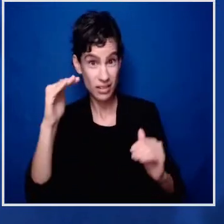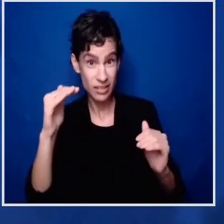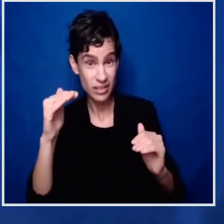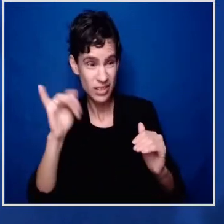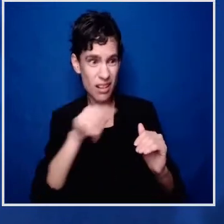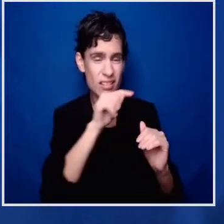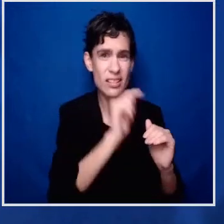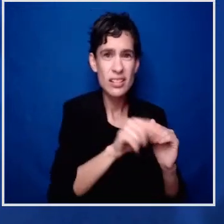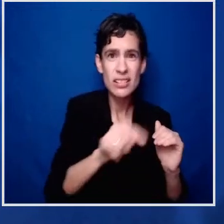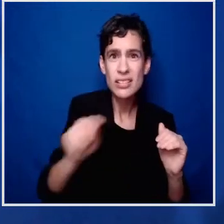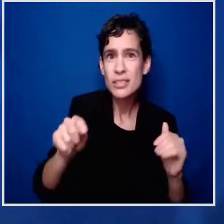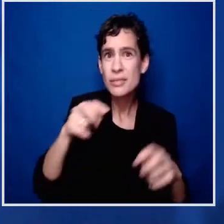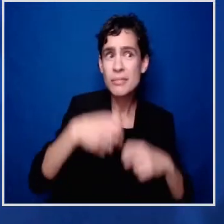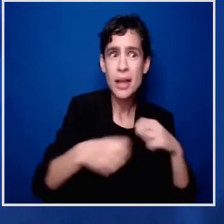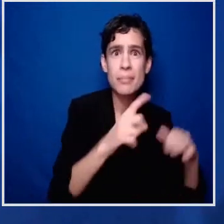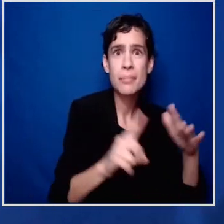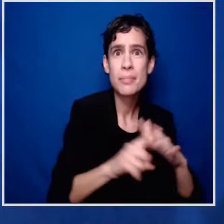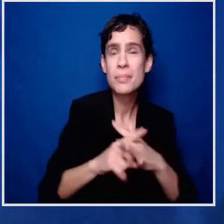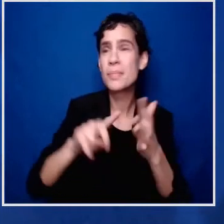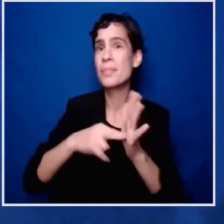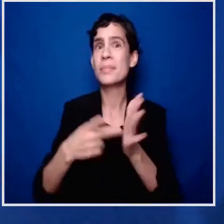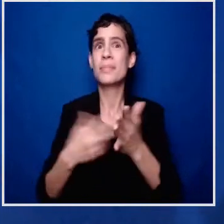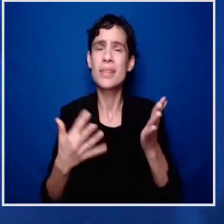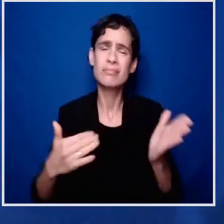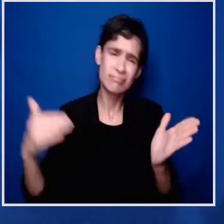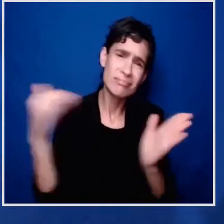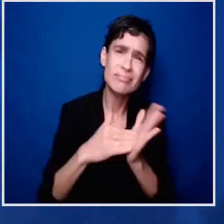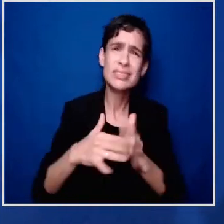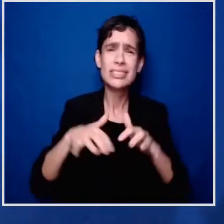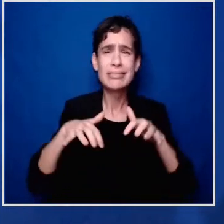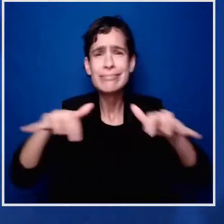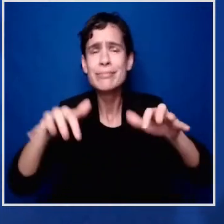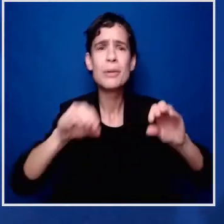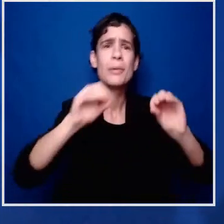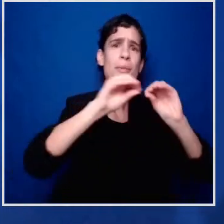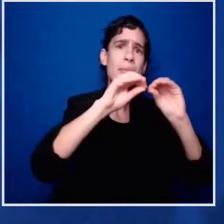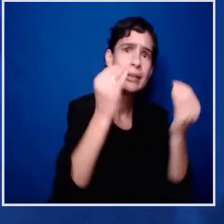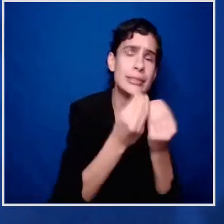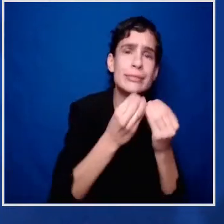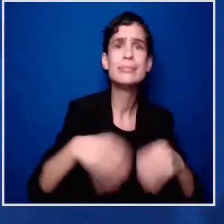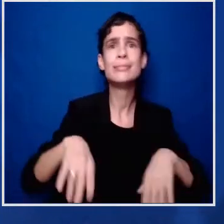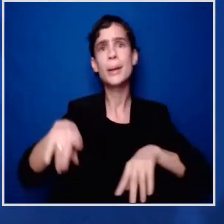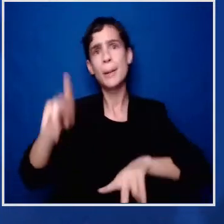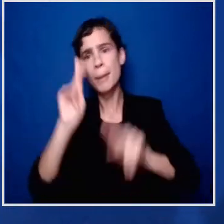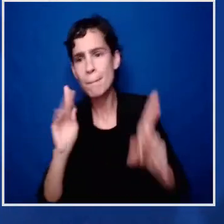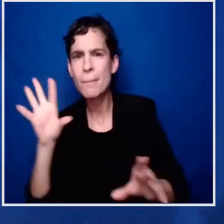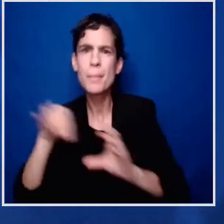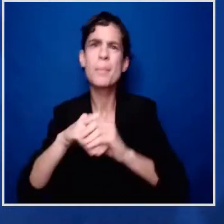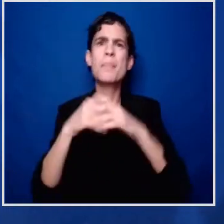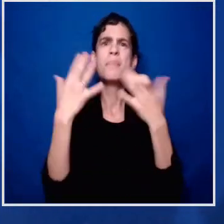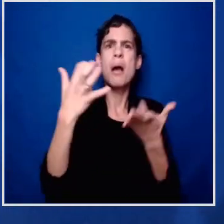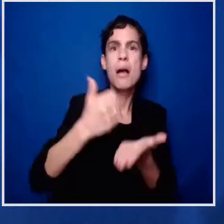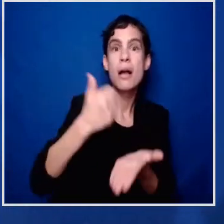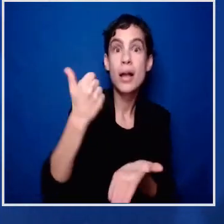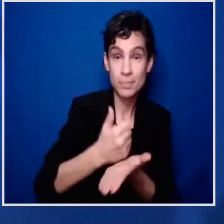FOCUSED ON COVID-19 NEGATIVE, AND ADDRESS CHALLENGES THAT HAVE BEEN EXACERBATED BY THE PANDEMIC, SUCH AS POVERTY, HUNGER, RACIAL INJUSTICE, HOMELESSNESS, MENTAL HEALTH, AND EMOTIONAL DISPARITIES. WE WOULD NOT HAVE BEEN POSSIBLE WITHOUT YOU. THOUSANDS OF VOLUNTEERS OF ORGANIZATIONAL PARTNERS,